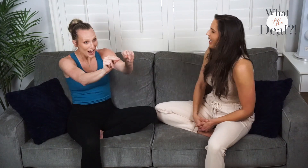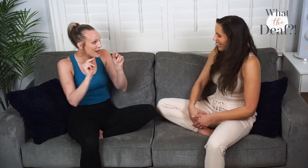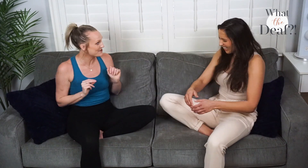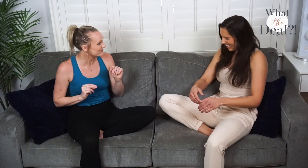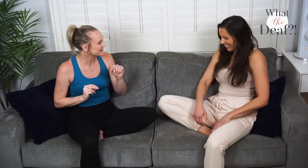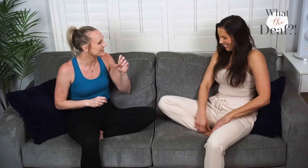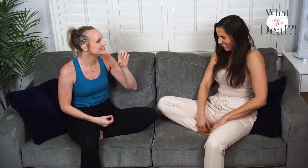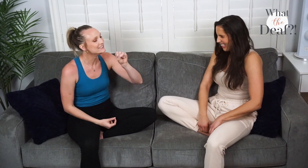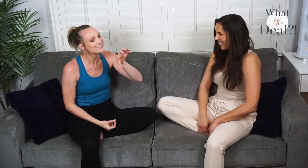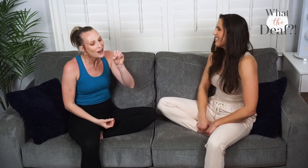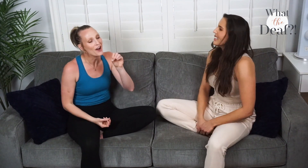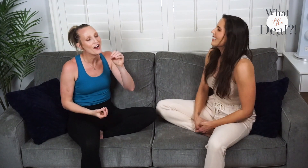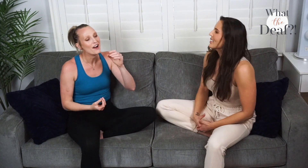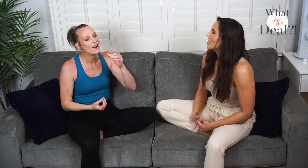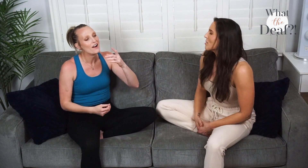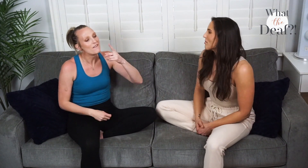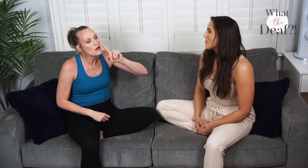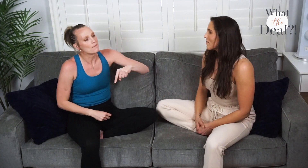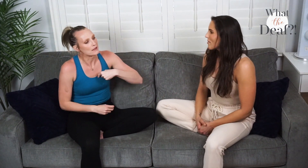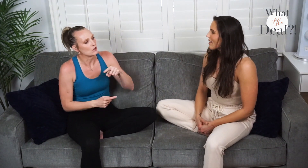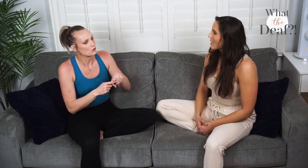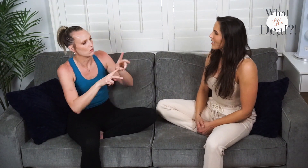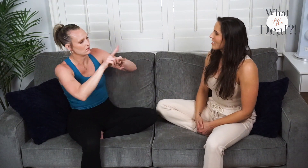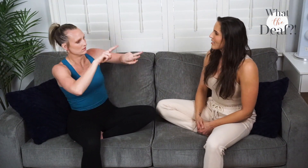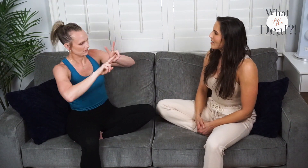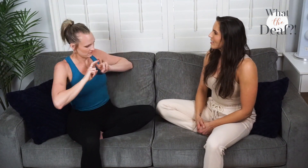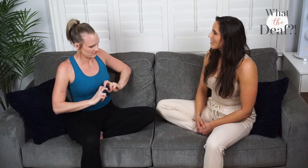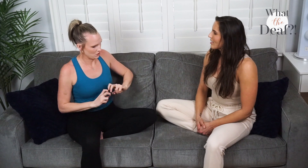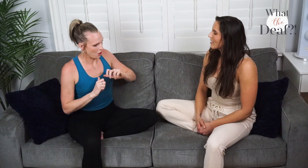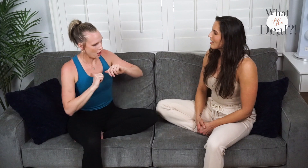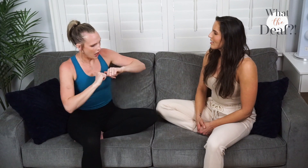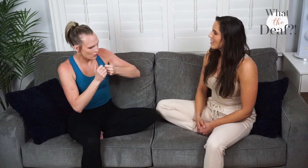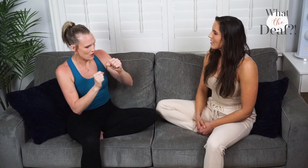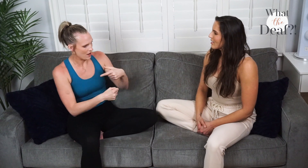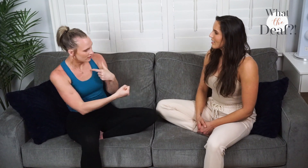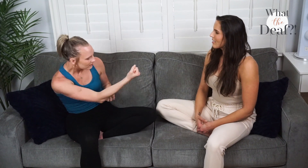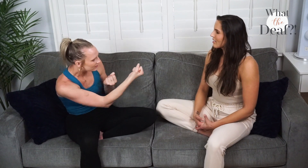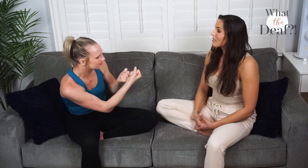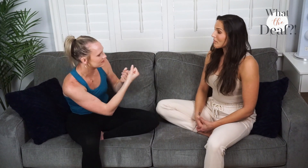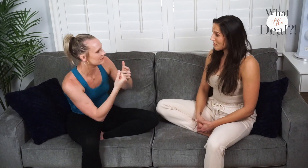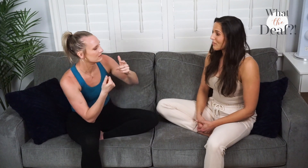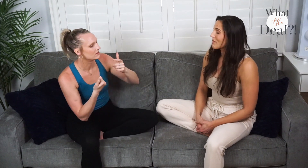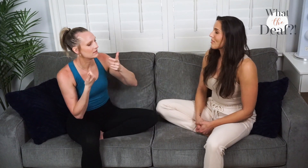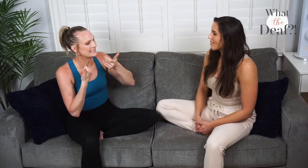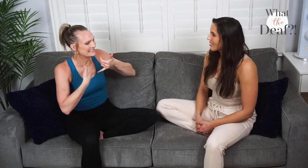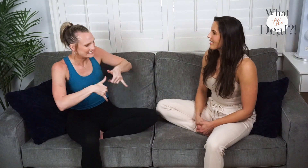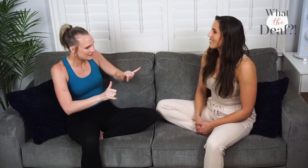No! So for me to be able to assess how I can support you